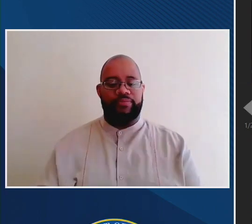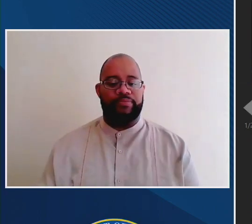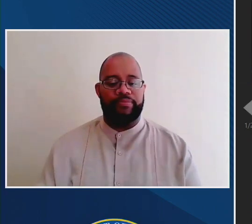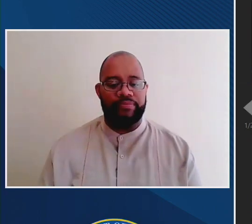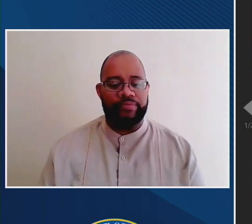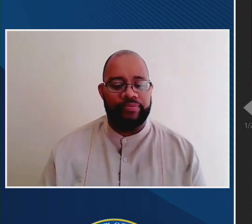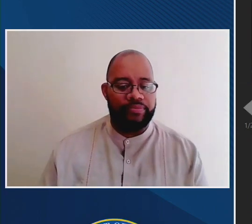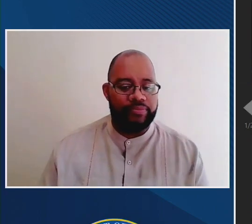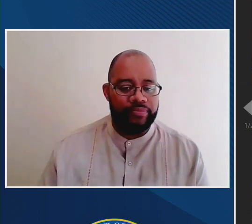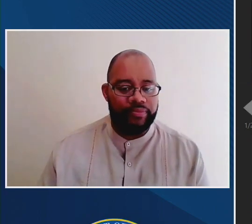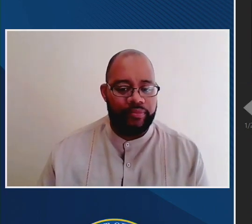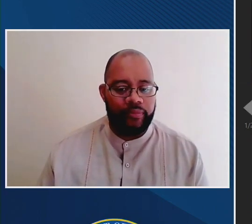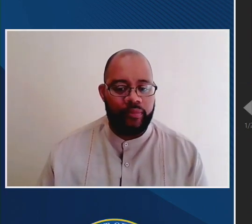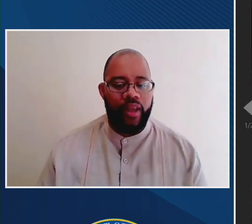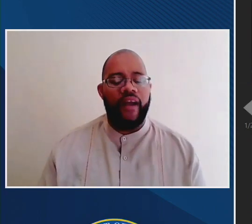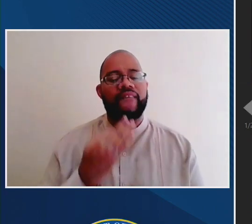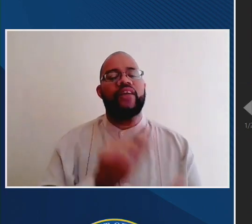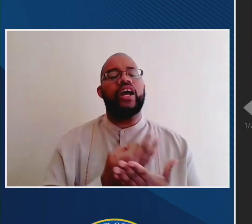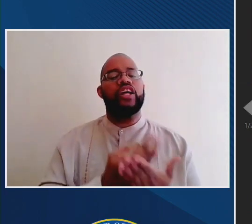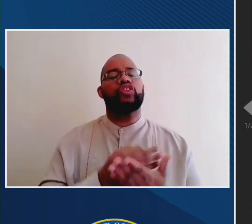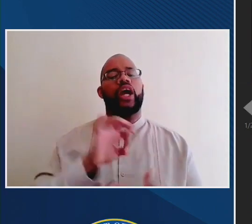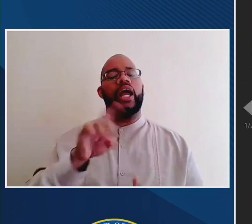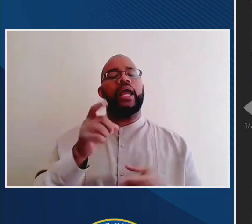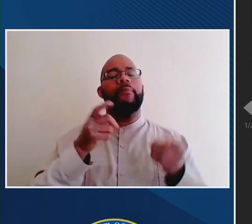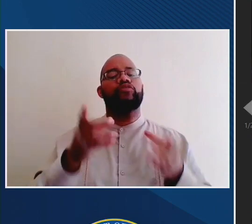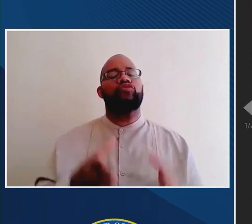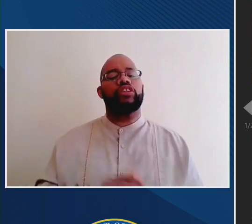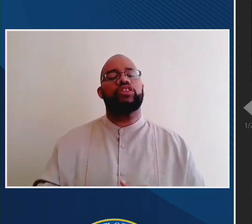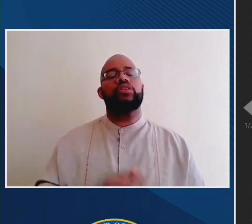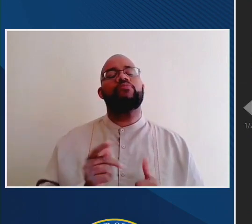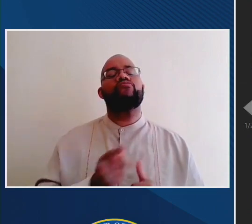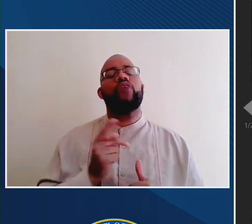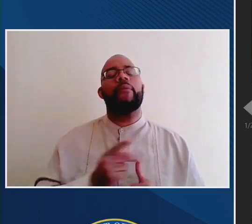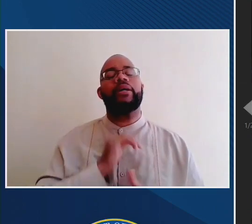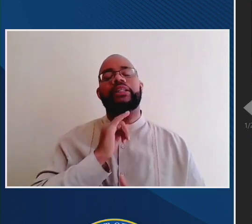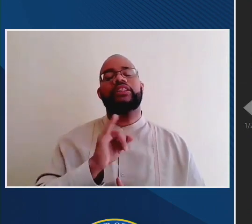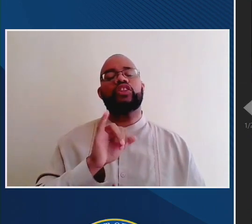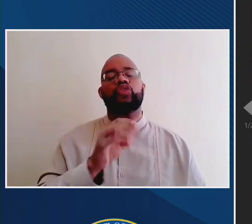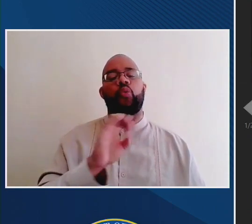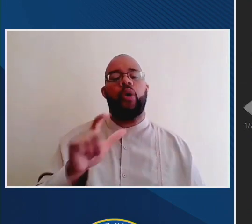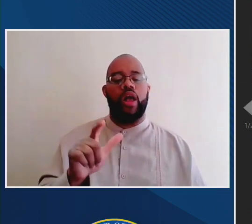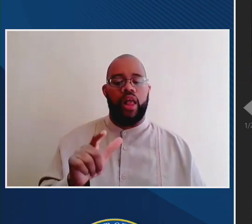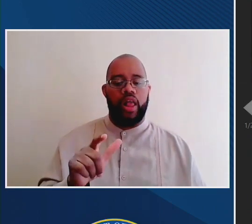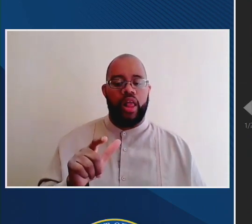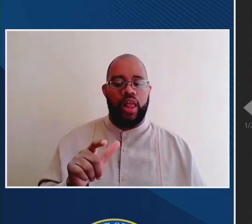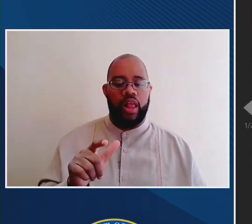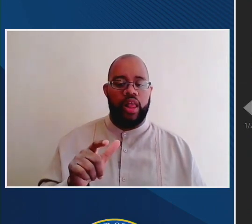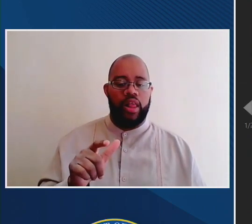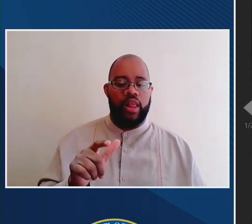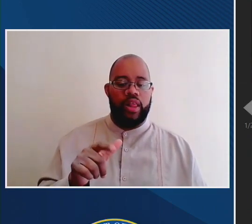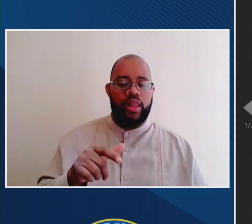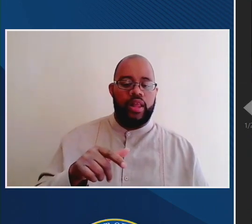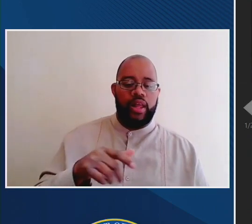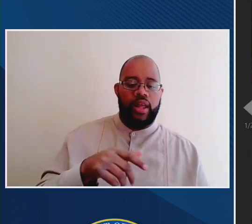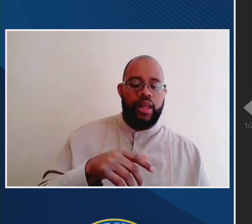Financial aid administrators, the primary is JoEllen Price. Hi, good morning. I'm JoEllen Price.